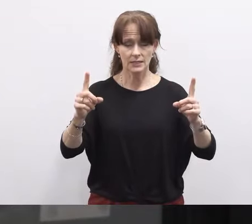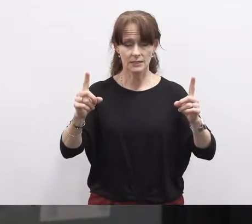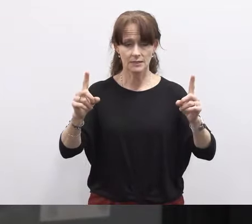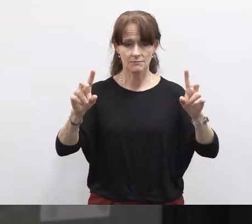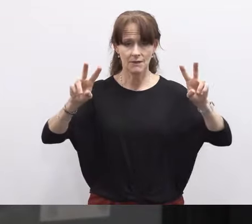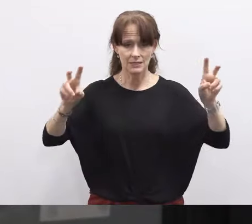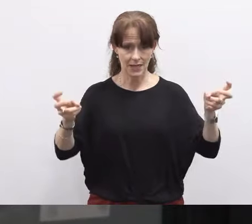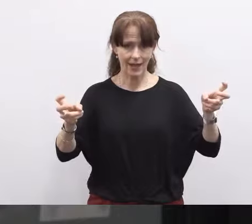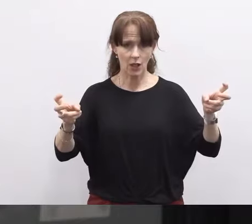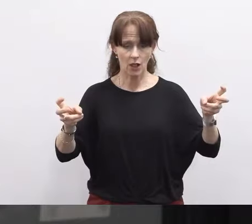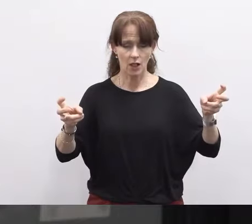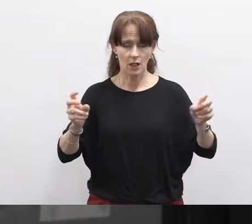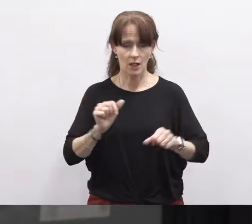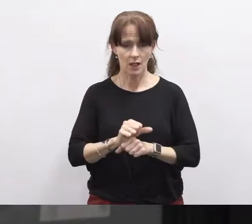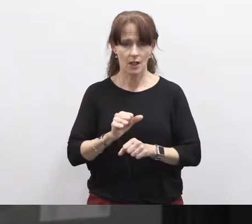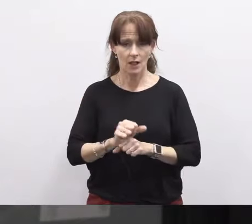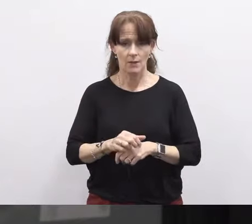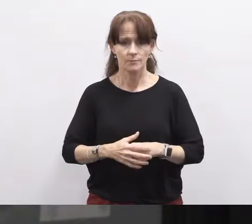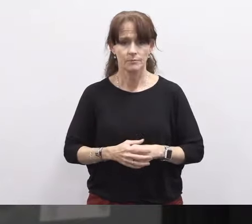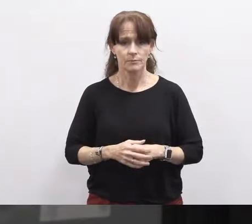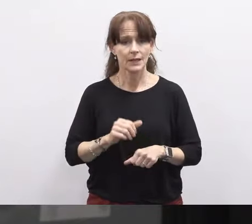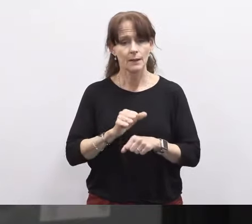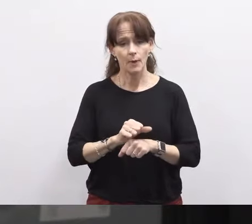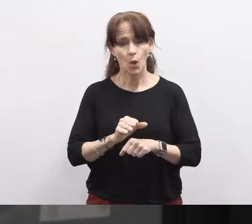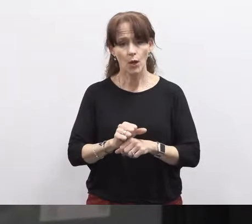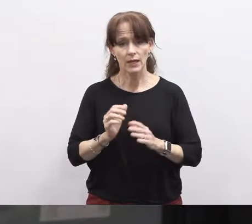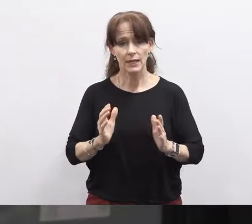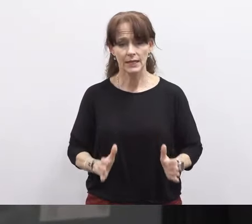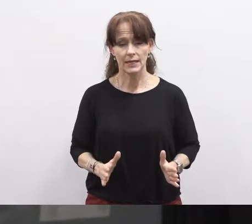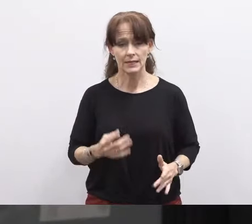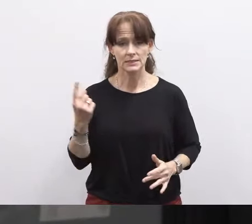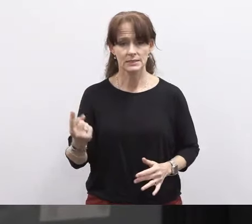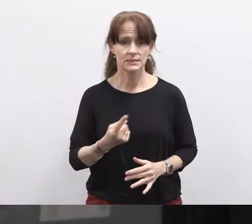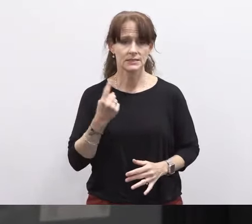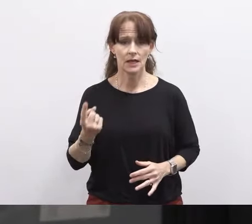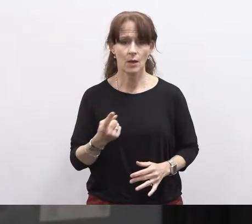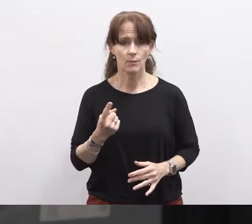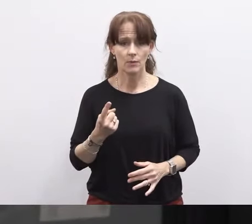So an employee and somebody just outta high school